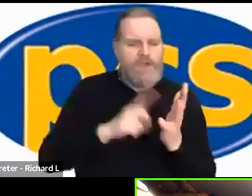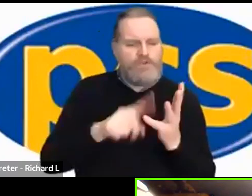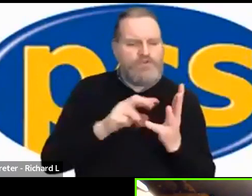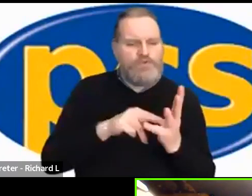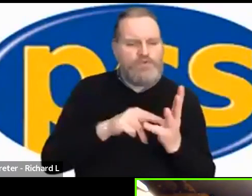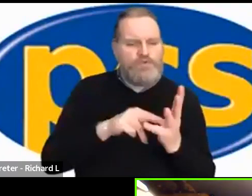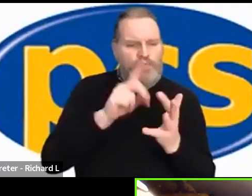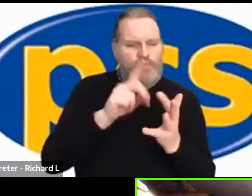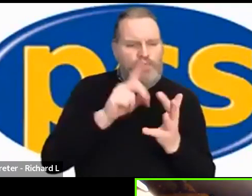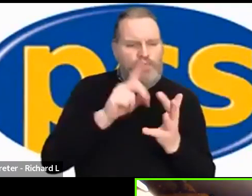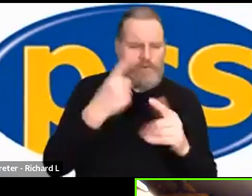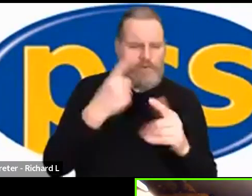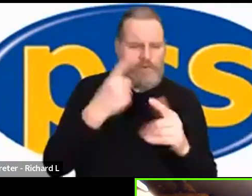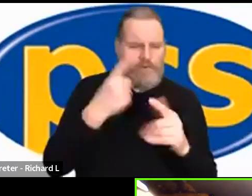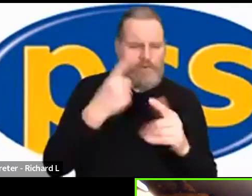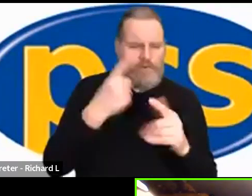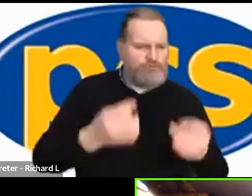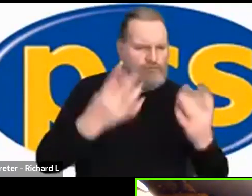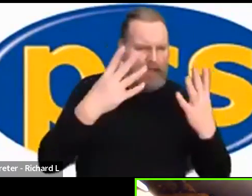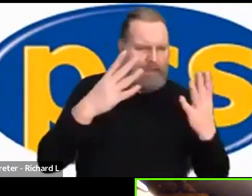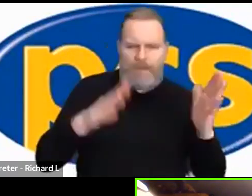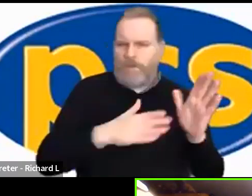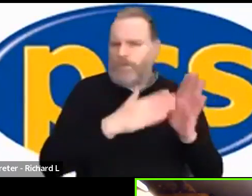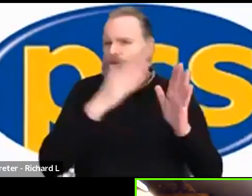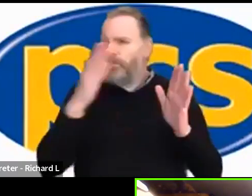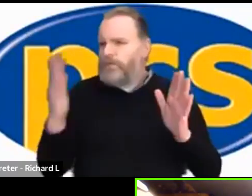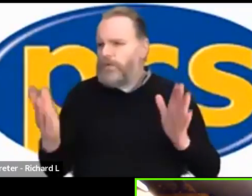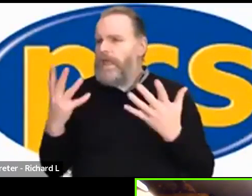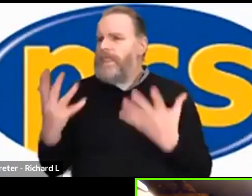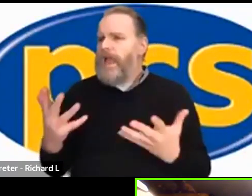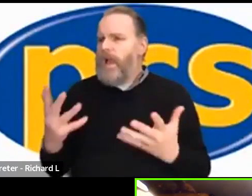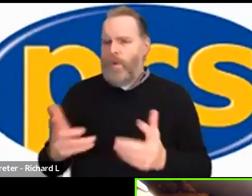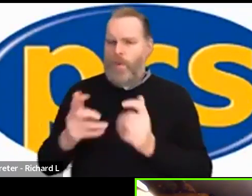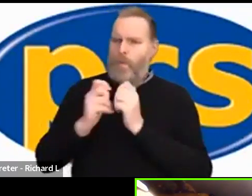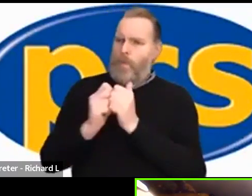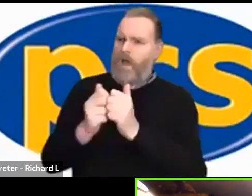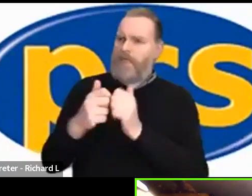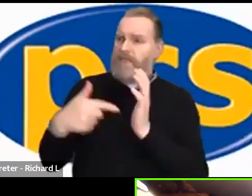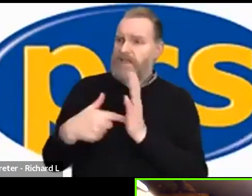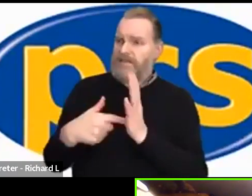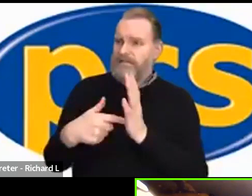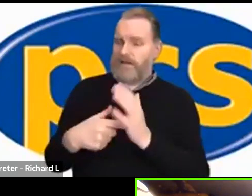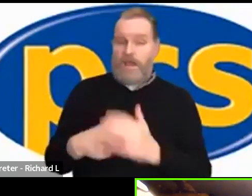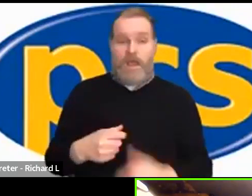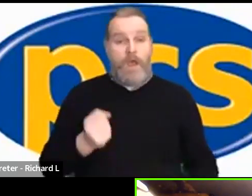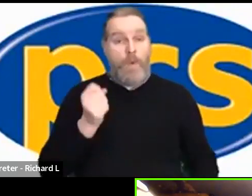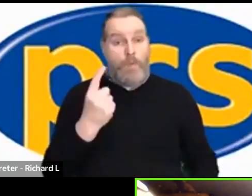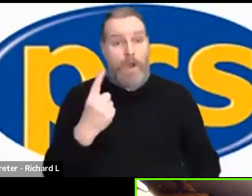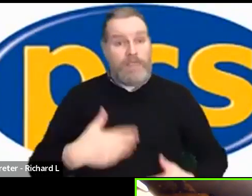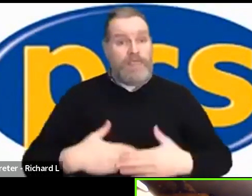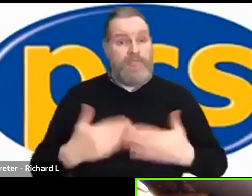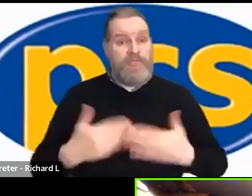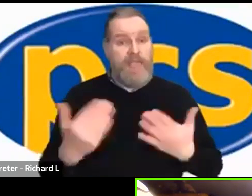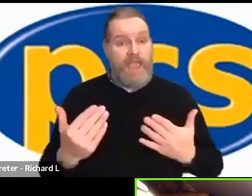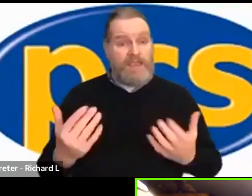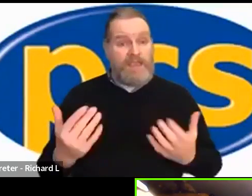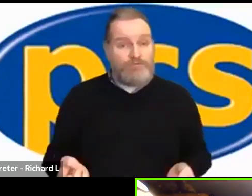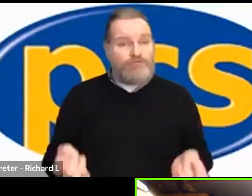last June last June for us to be striking, and riking and being asked if it's now worth it what does now worth it what does a one day. strike, achieve